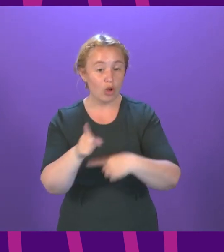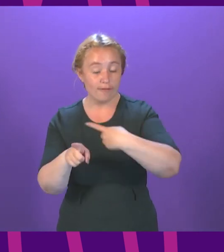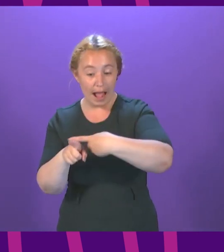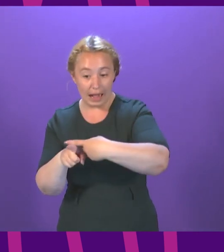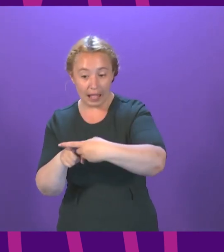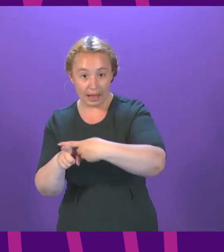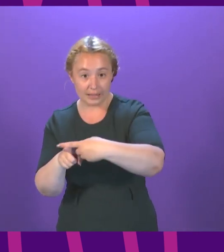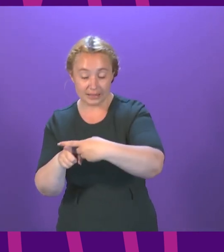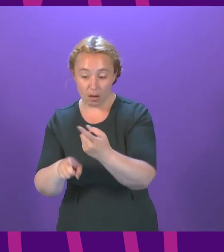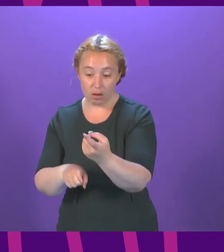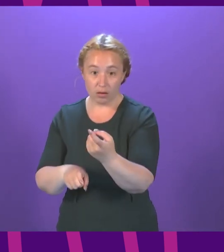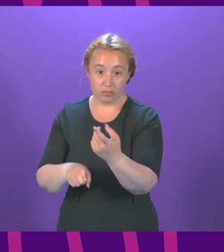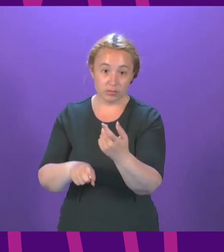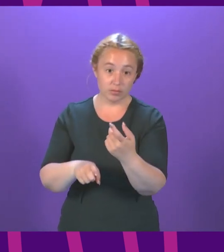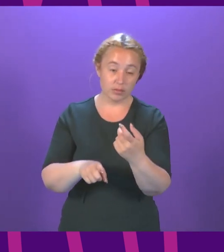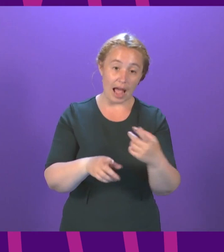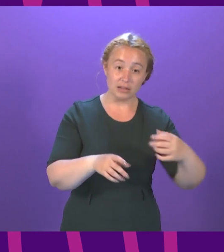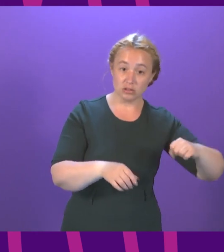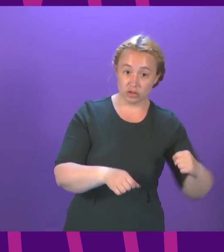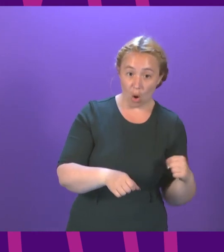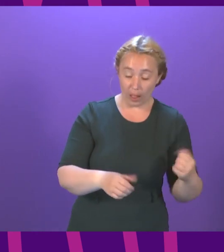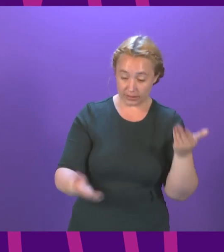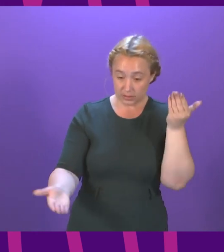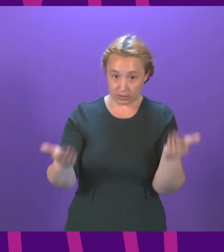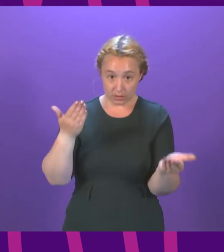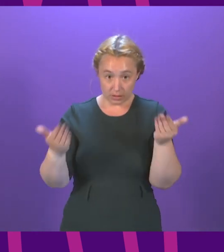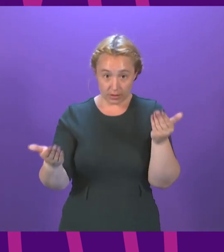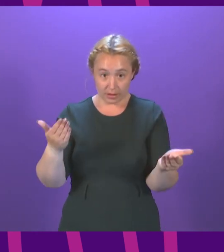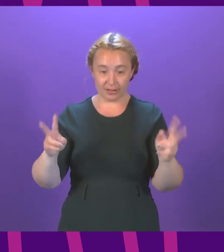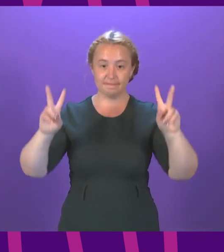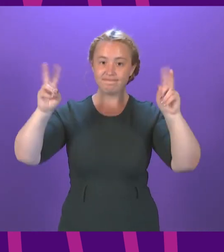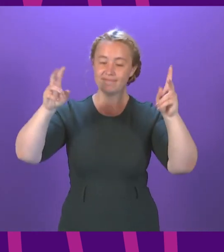with the approach of the dangerously named “freedom day” on 19 July there,